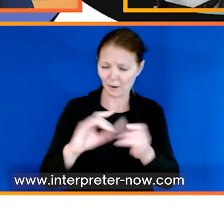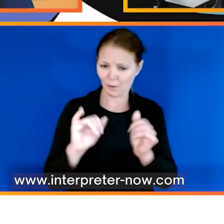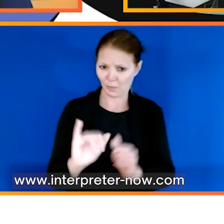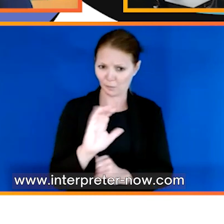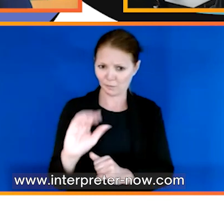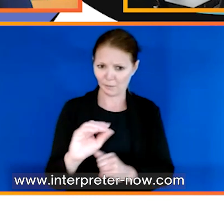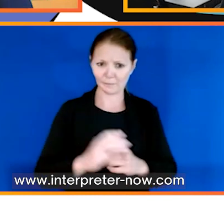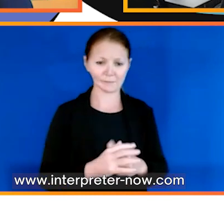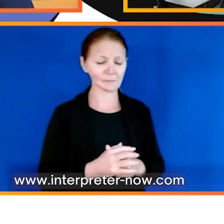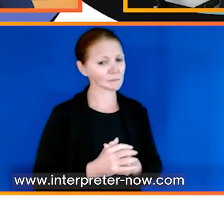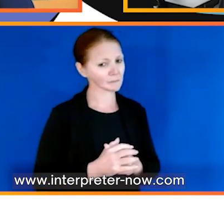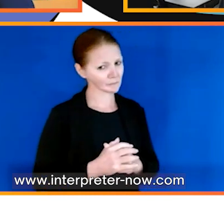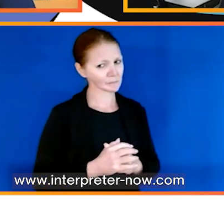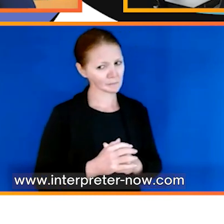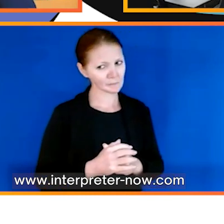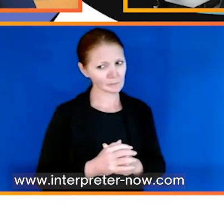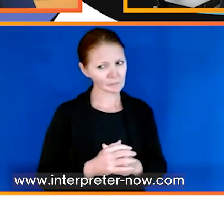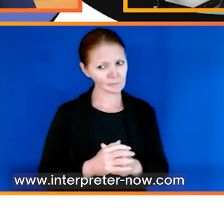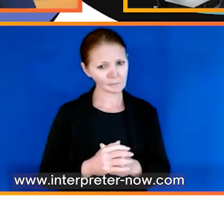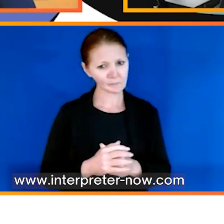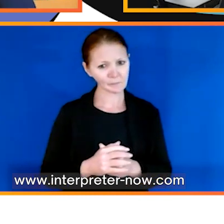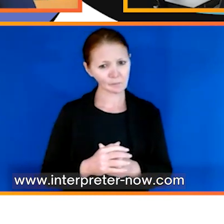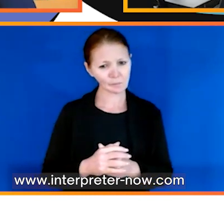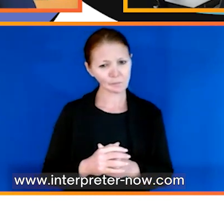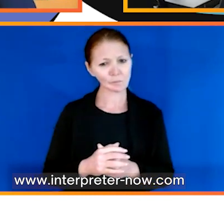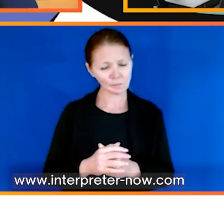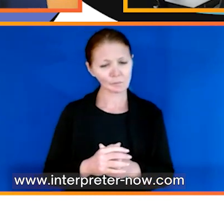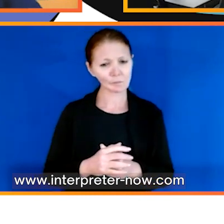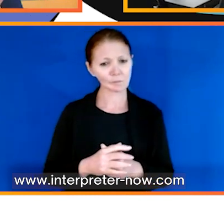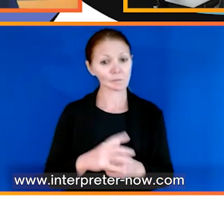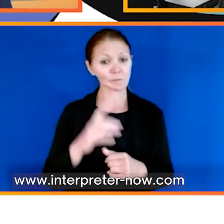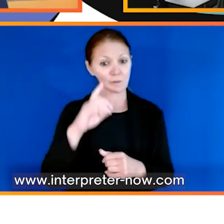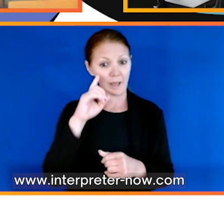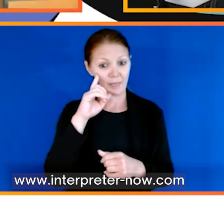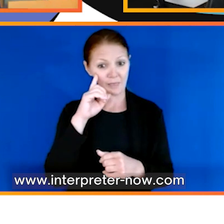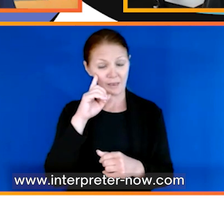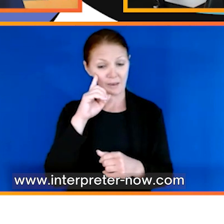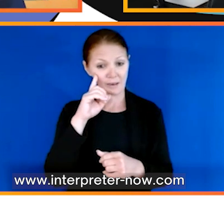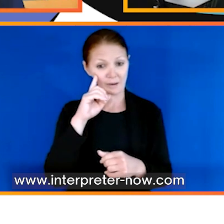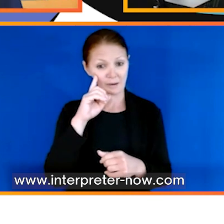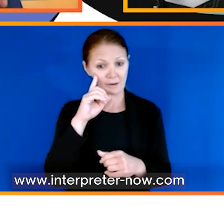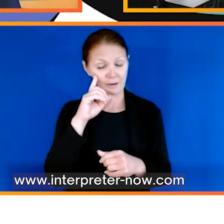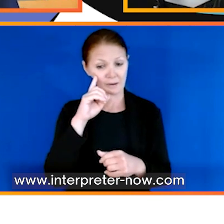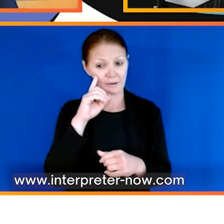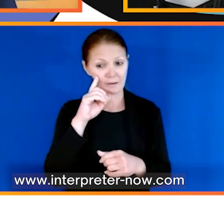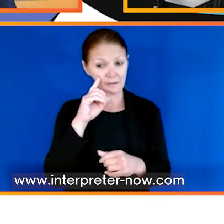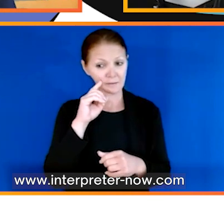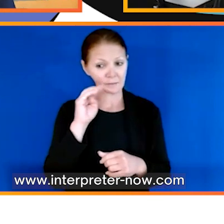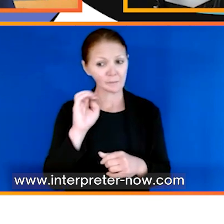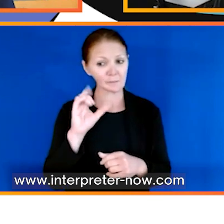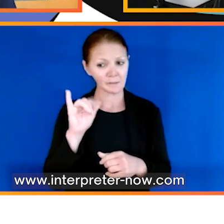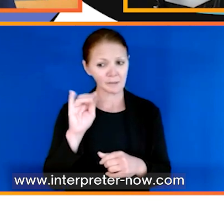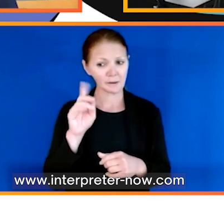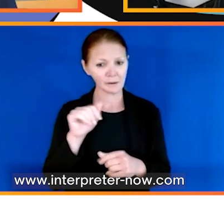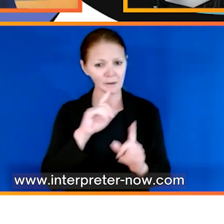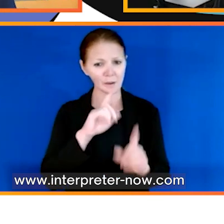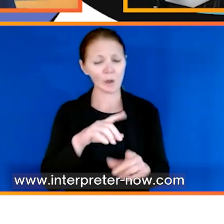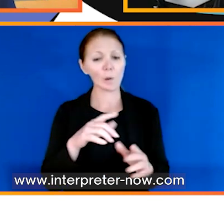I think one is, what we learned is related to the impact, where the more impact that